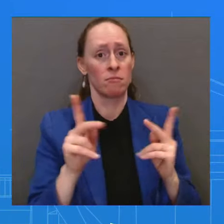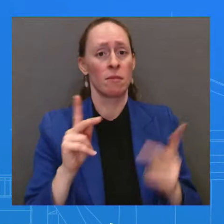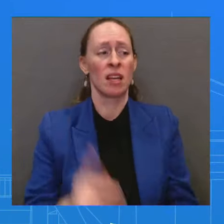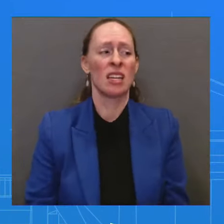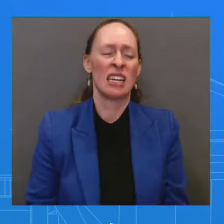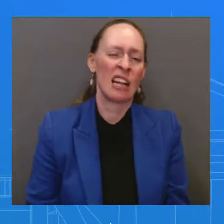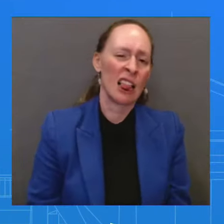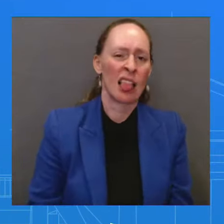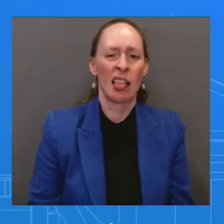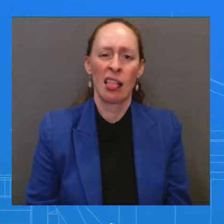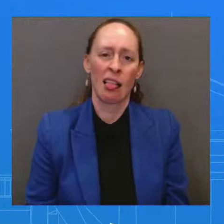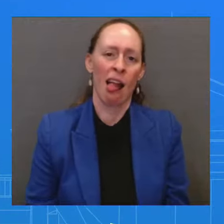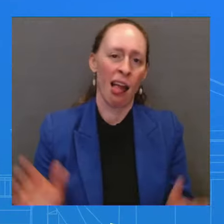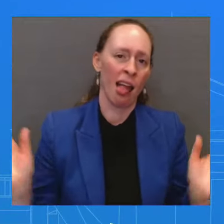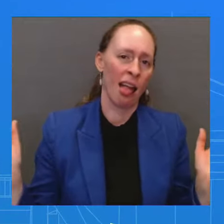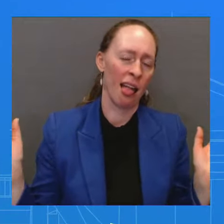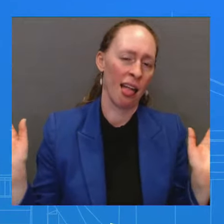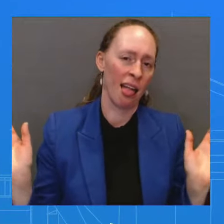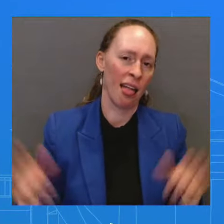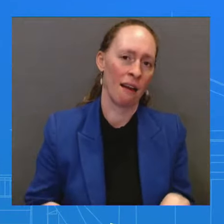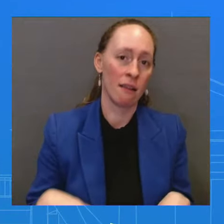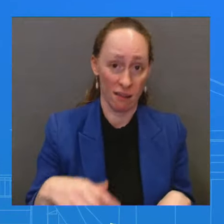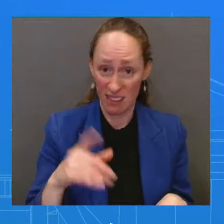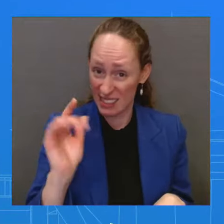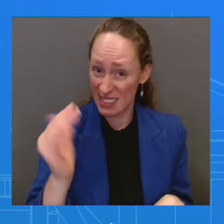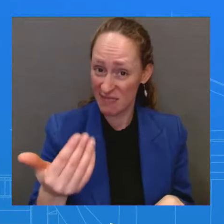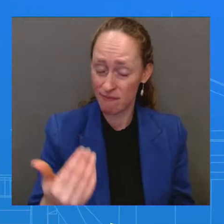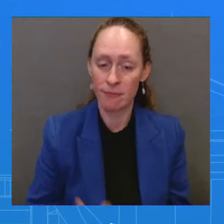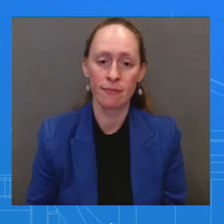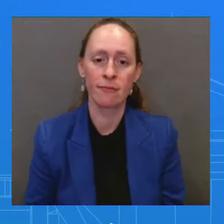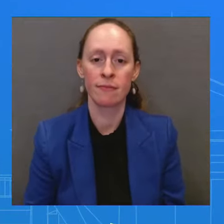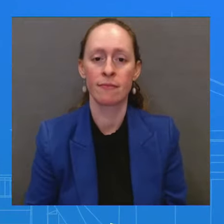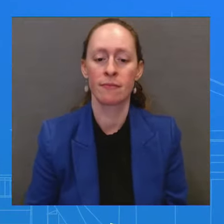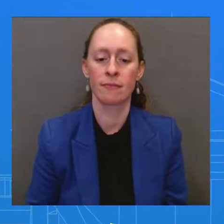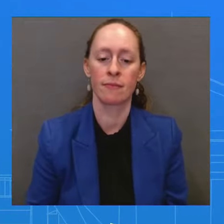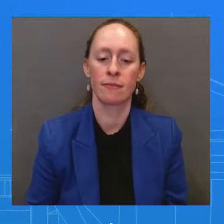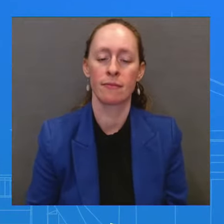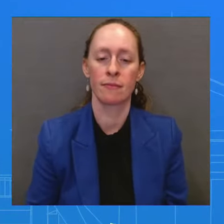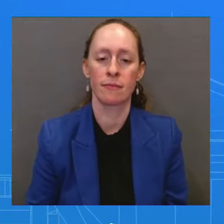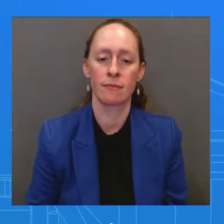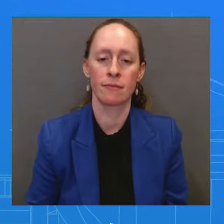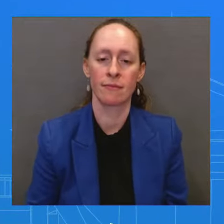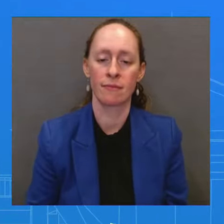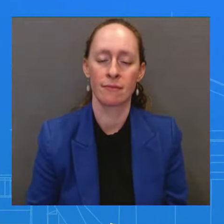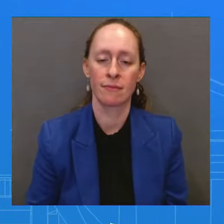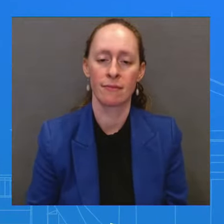the President has spoken multiple times about the importance of funding -- continuing to fund Ukraine. He did it on Monday.